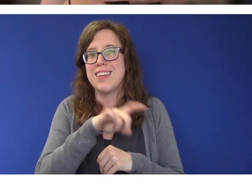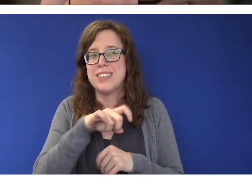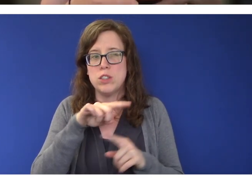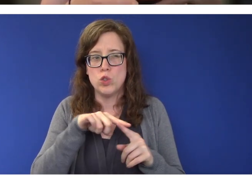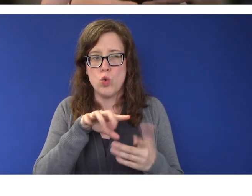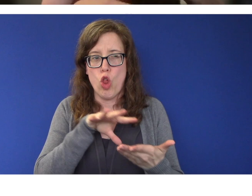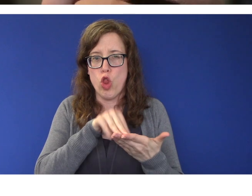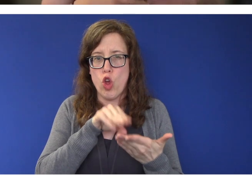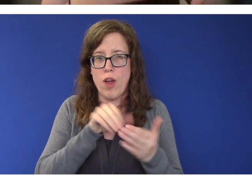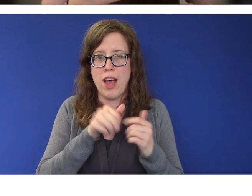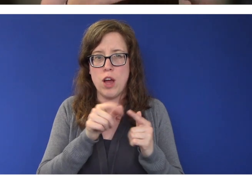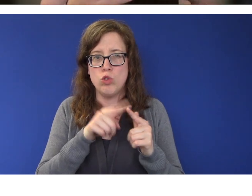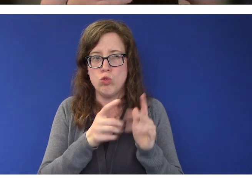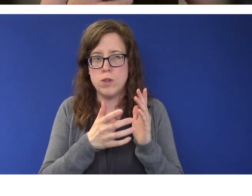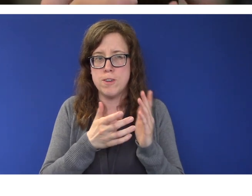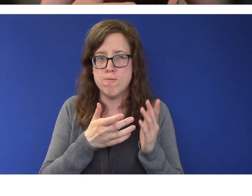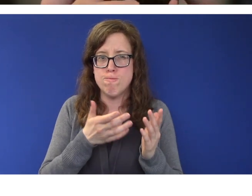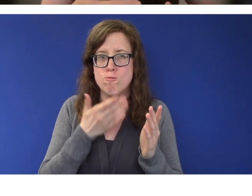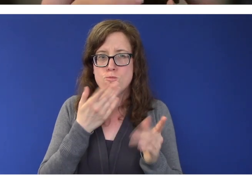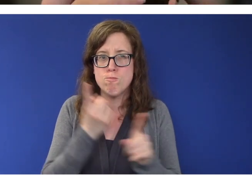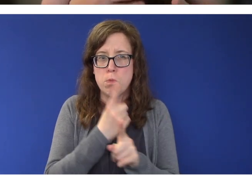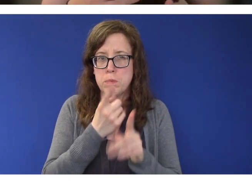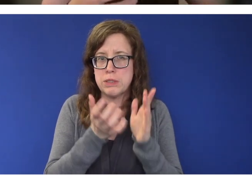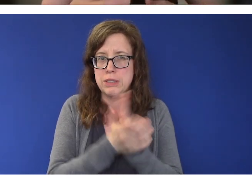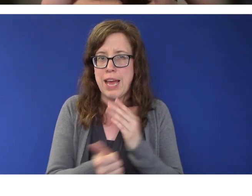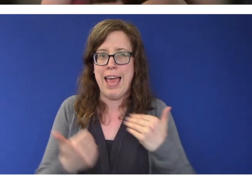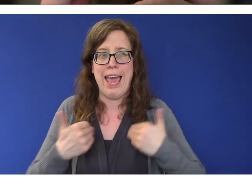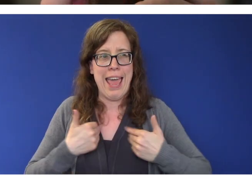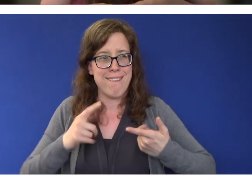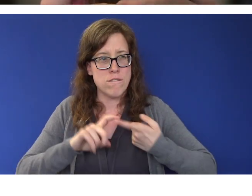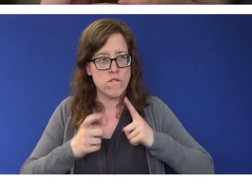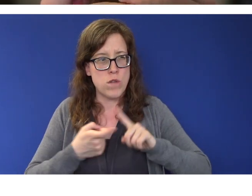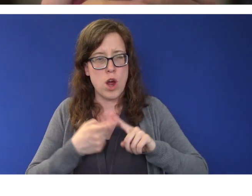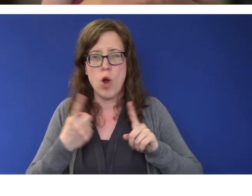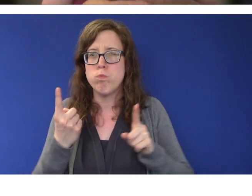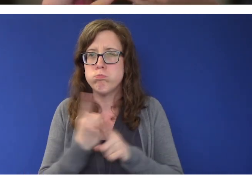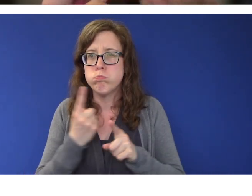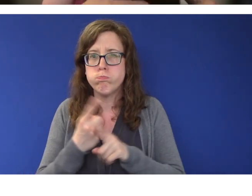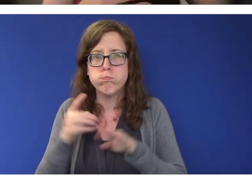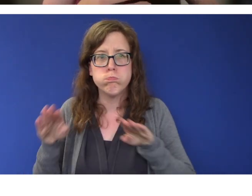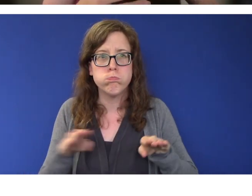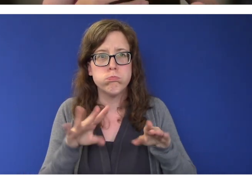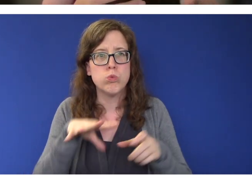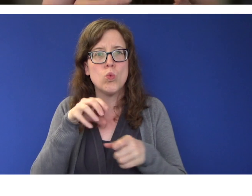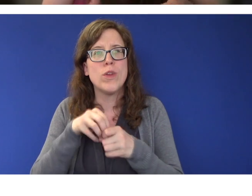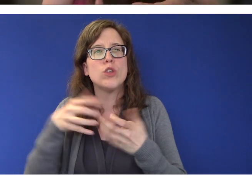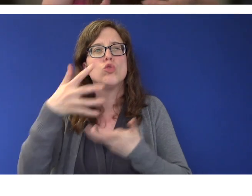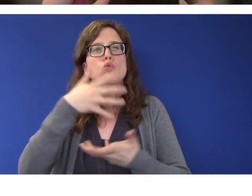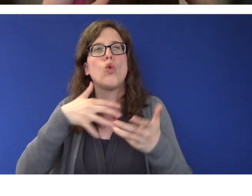to learn the skills of being a friend, of having a friend, of what's appropriate within those social